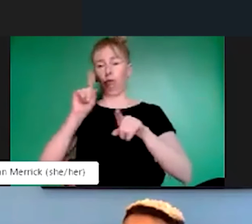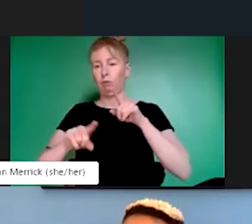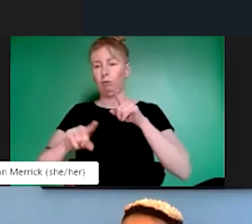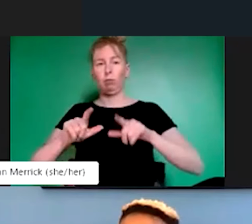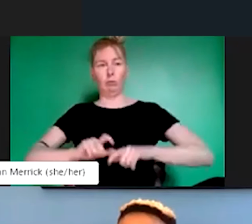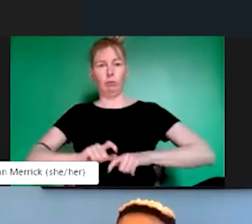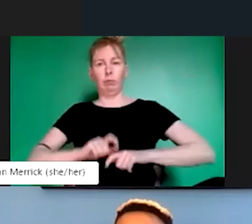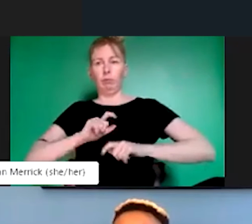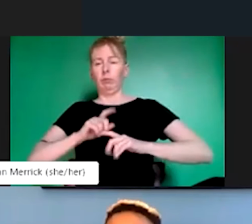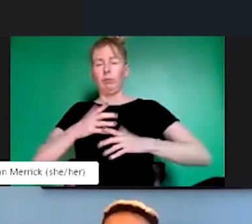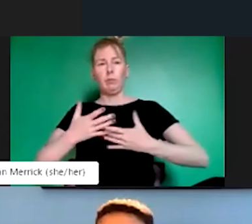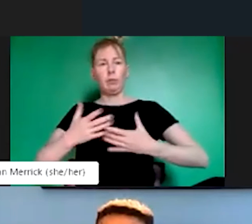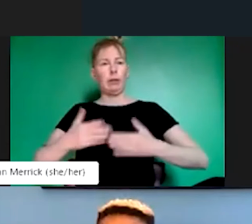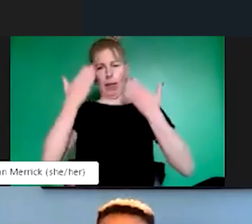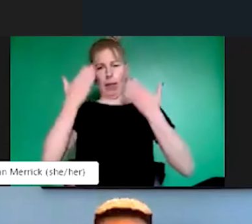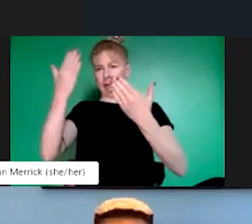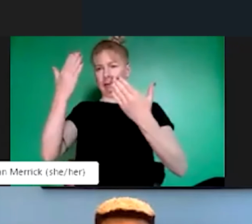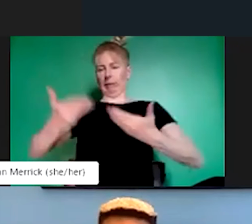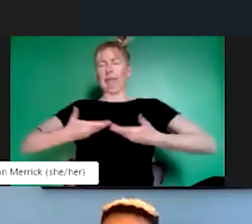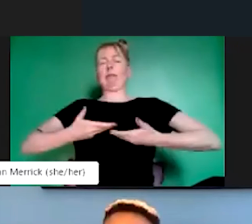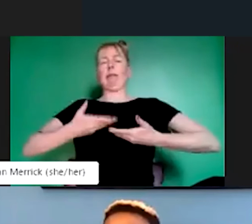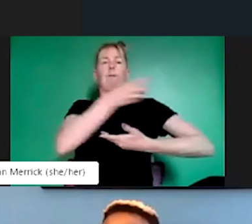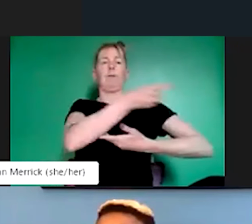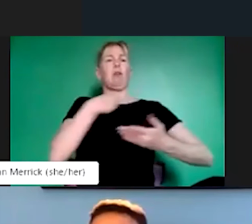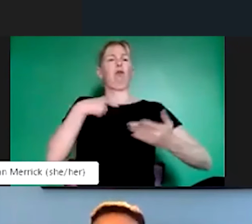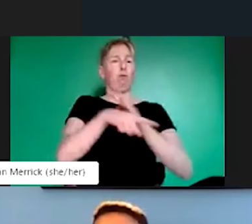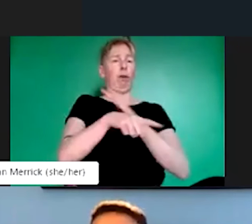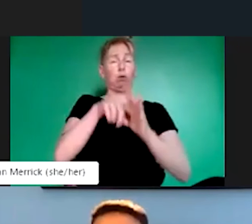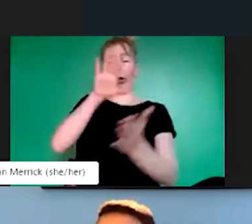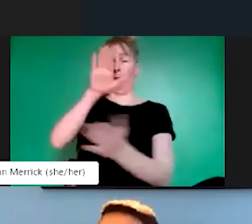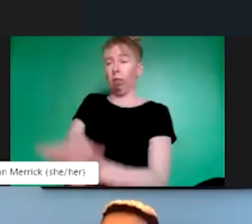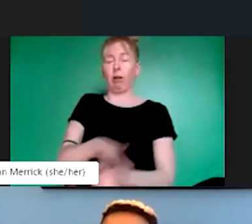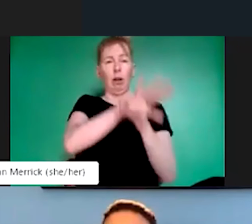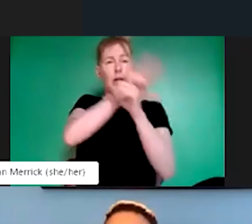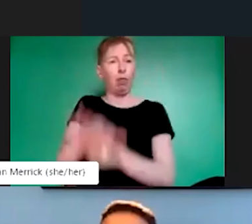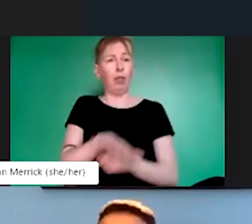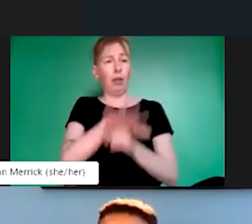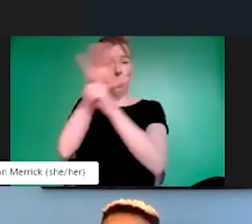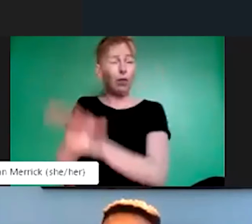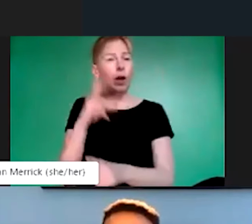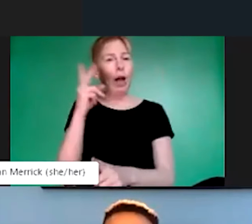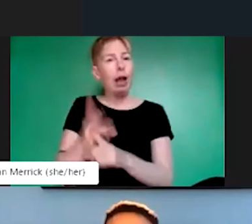man and letting go of his refugee status. Again, how the systems are always in a way, not